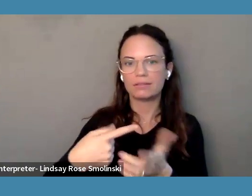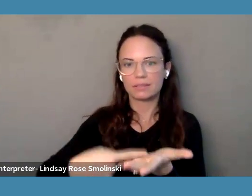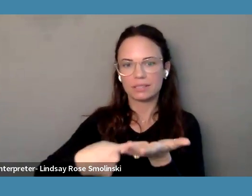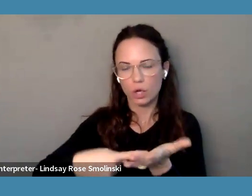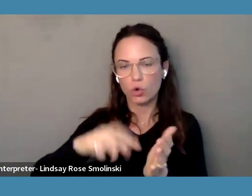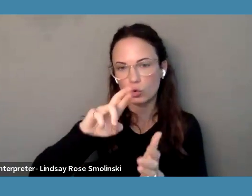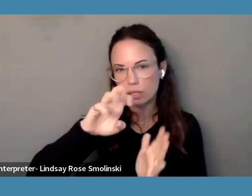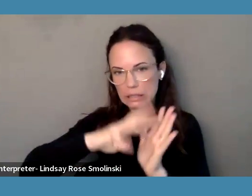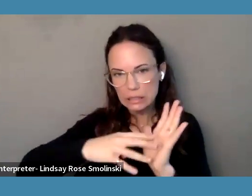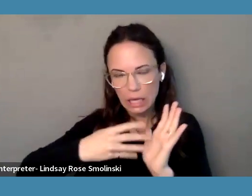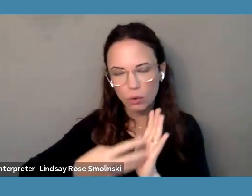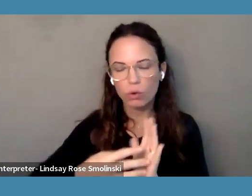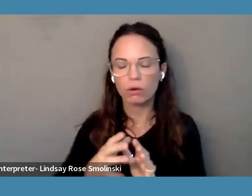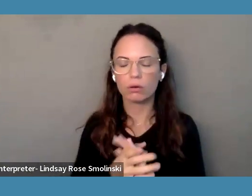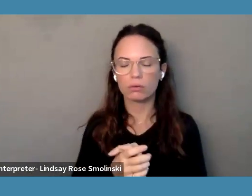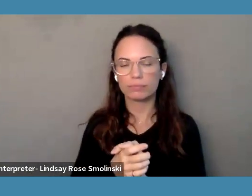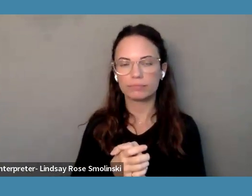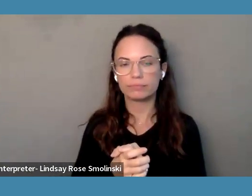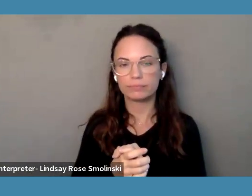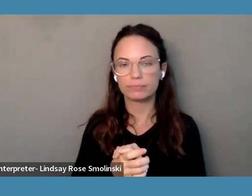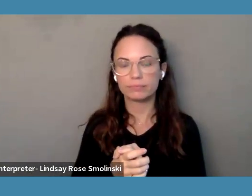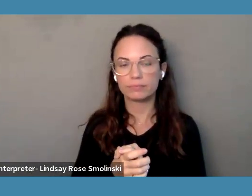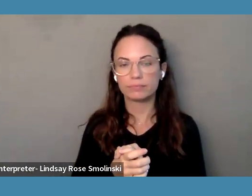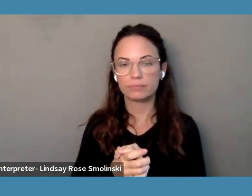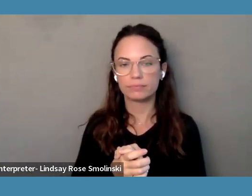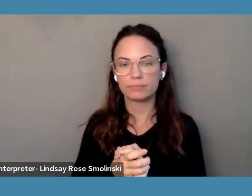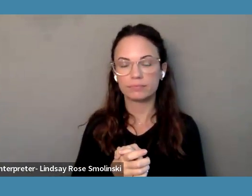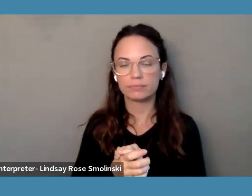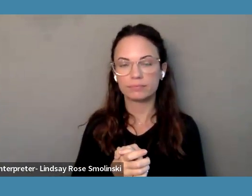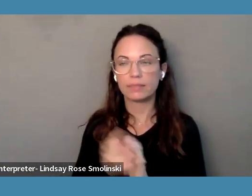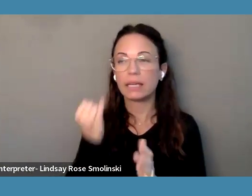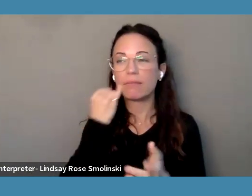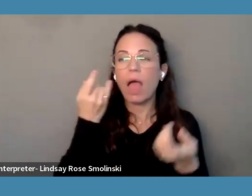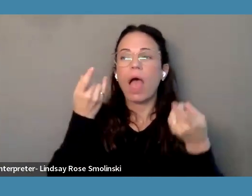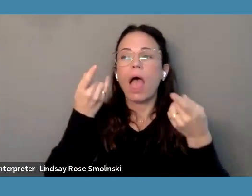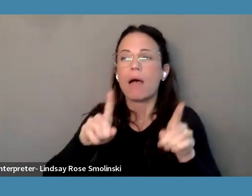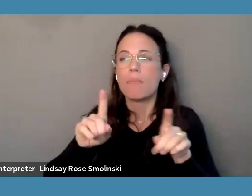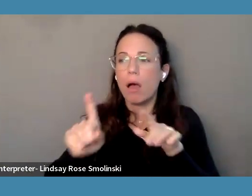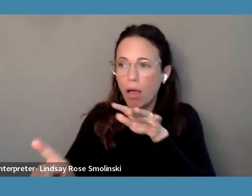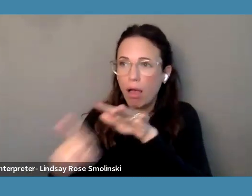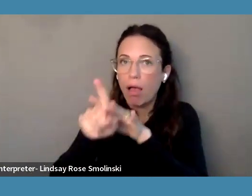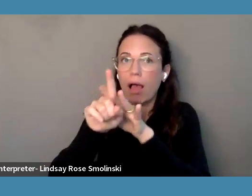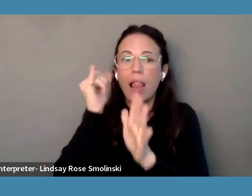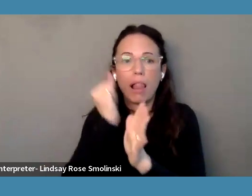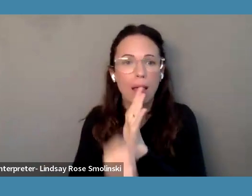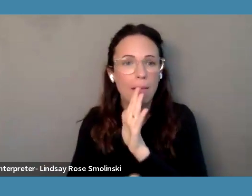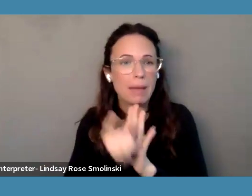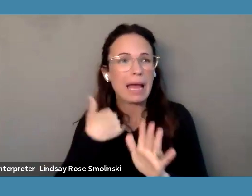But so if it's a short turnaround or a short timeframe before that you're requesting the continuance